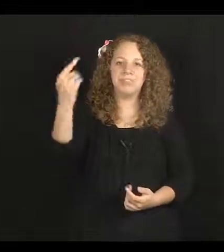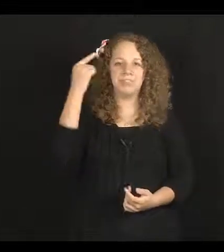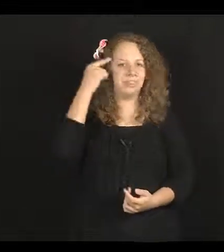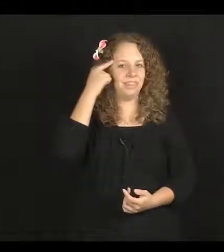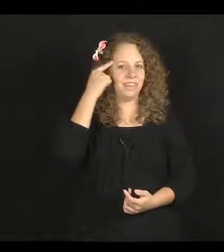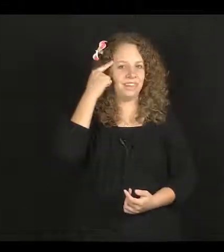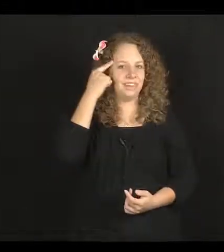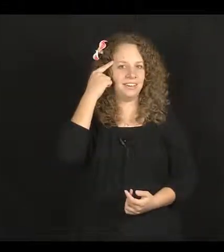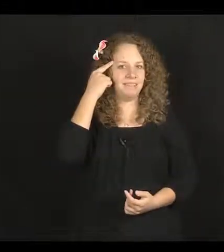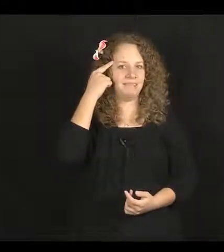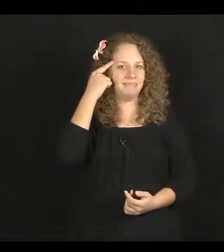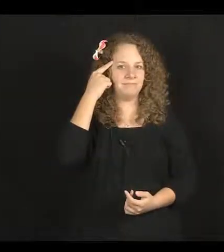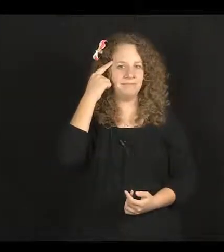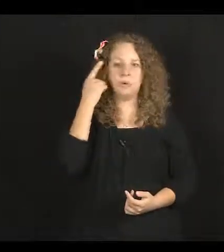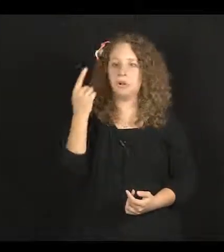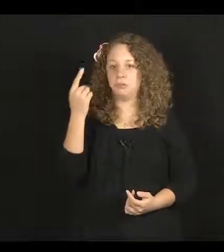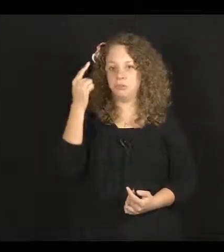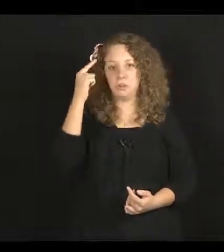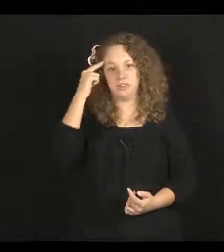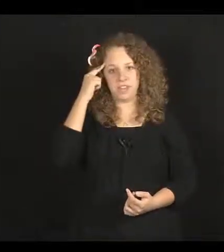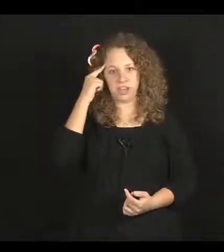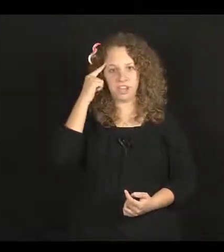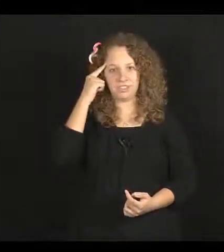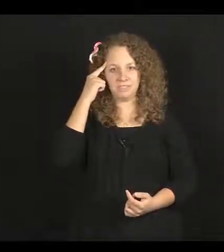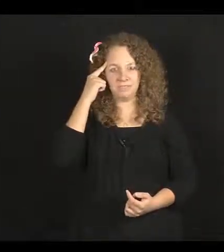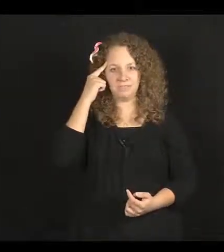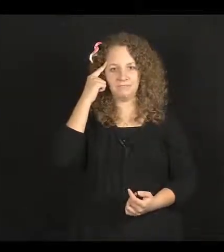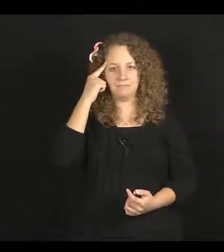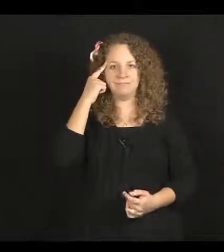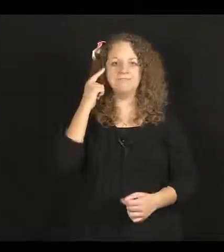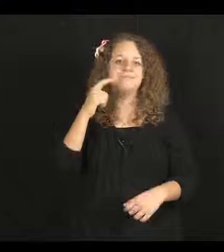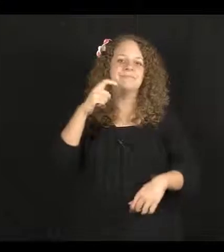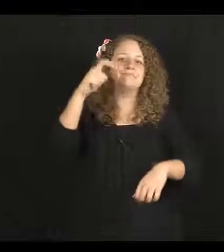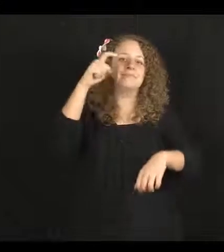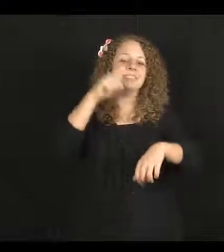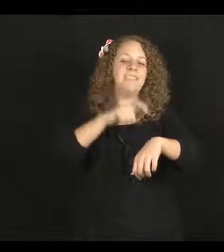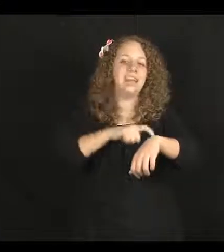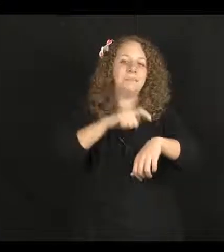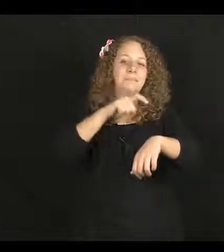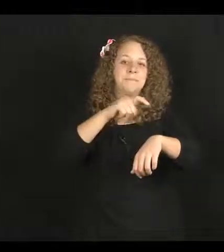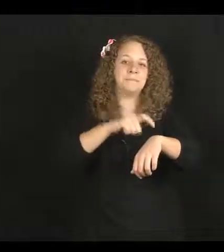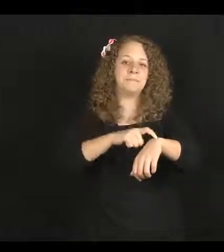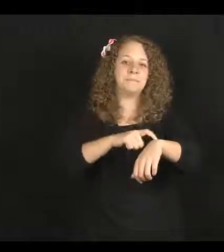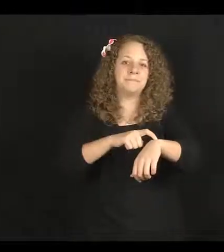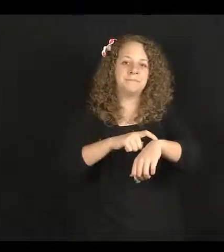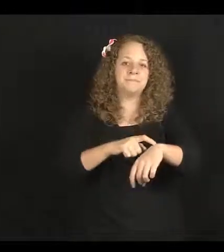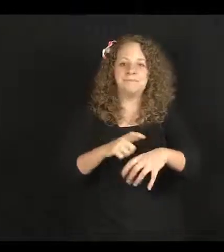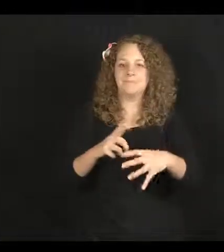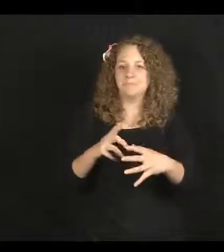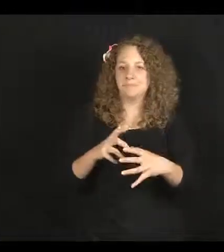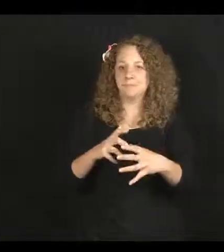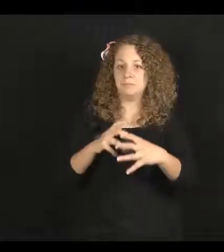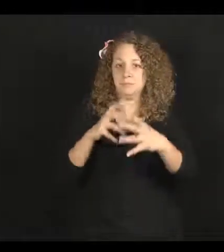THINK or you have a THOUGHT TIME